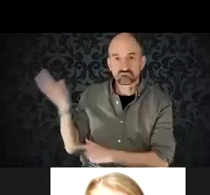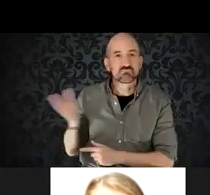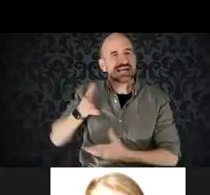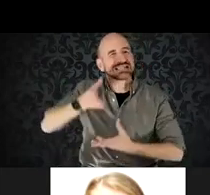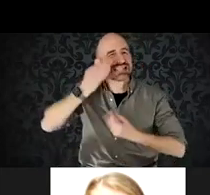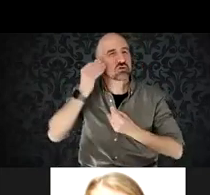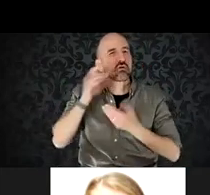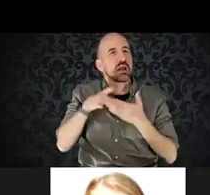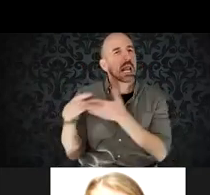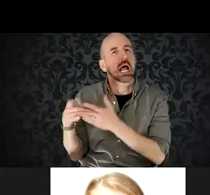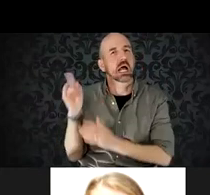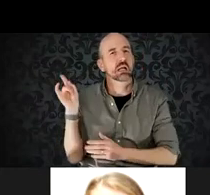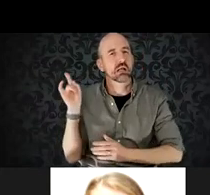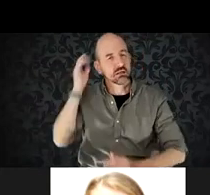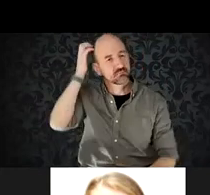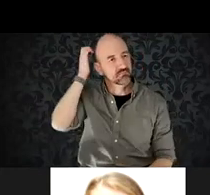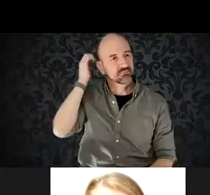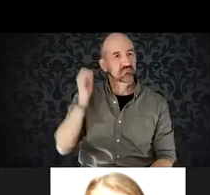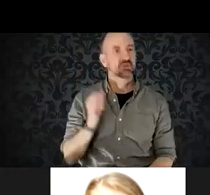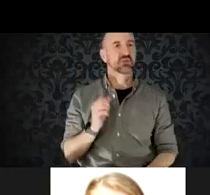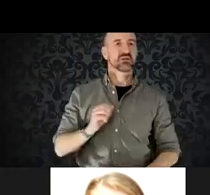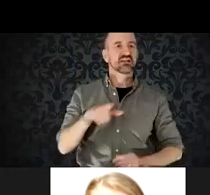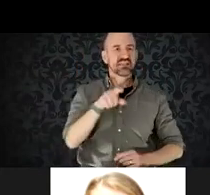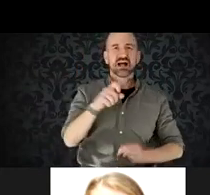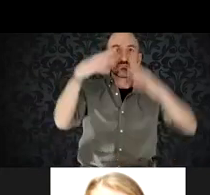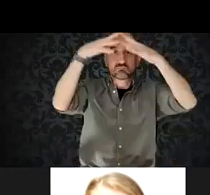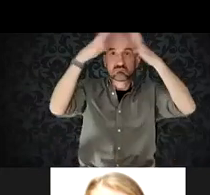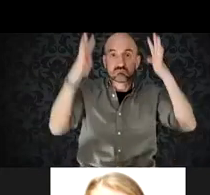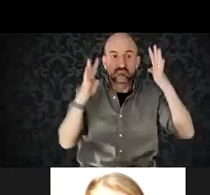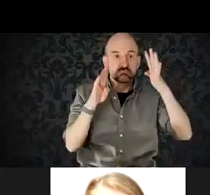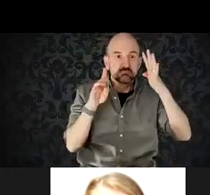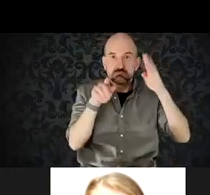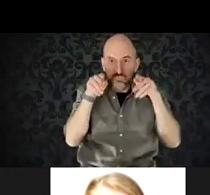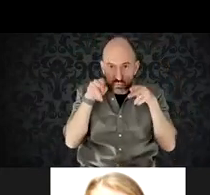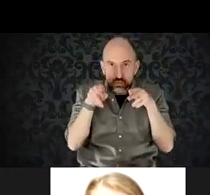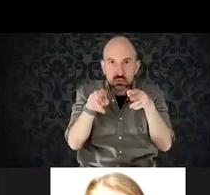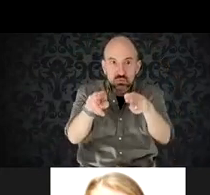as a form of inspiration. I just wanted to show you a few very small